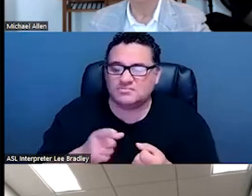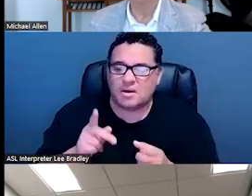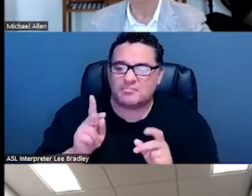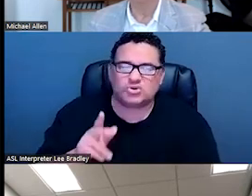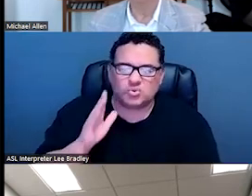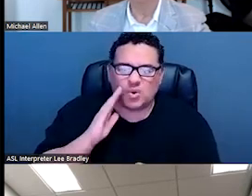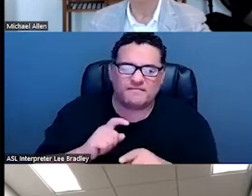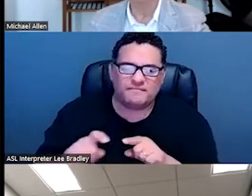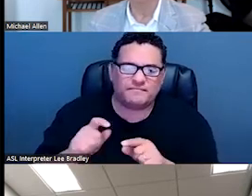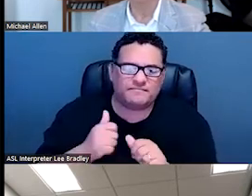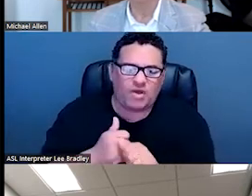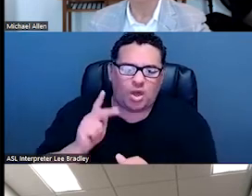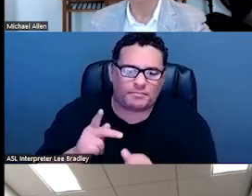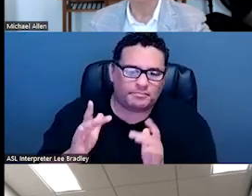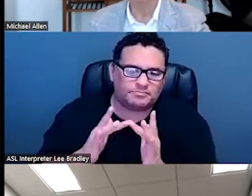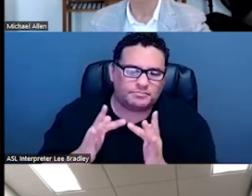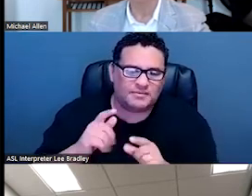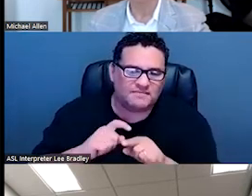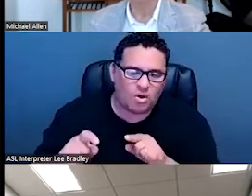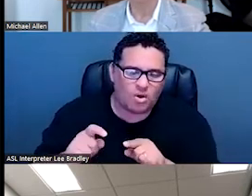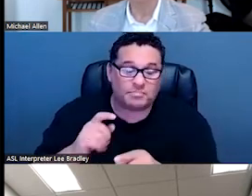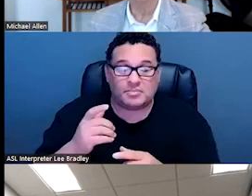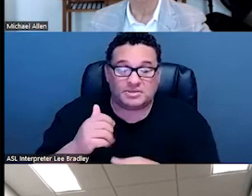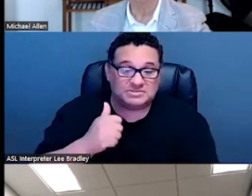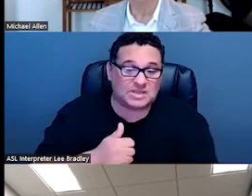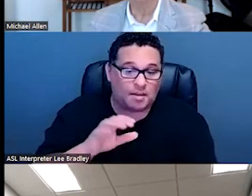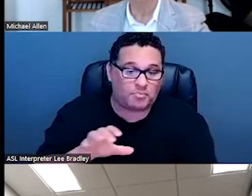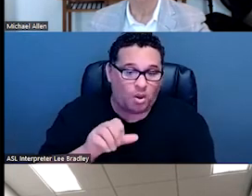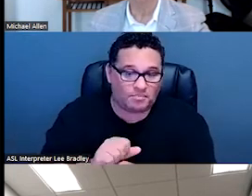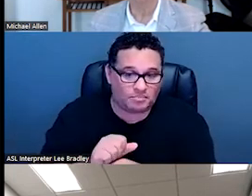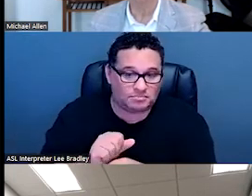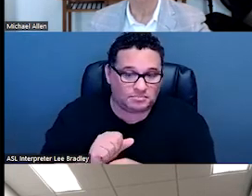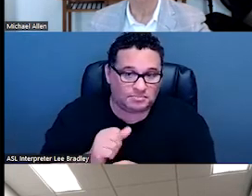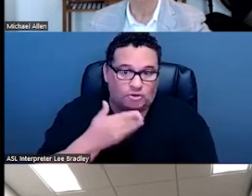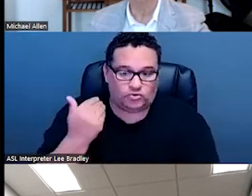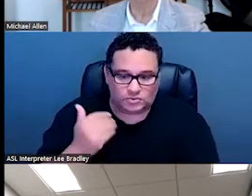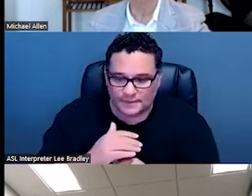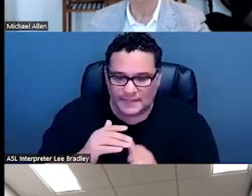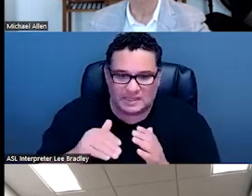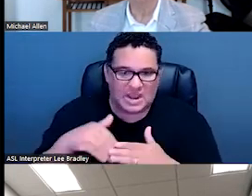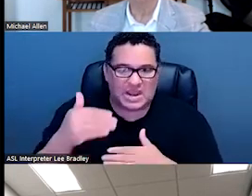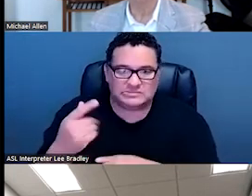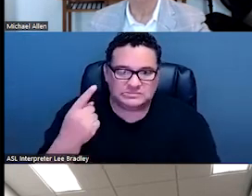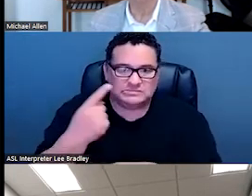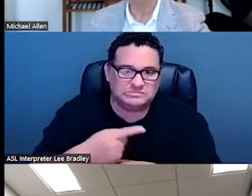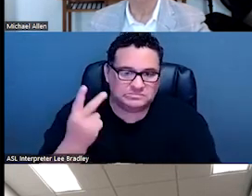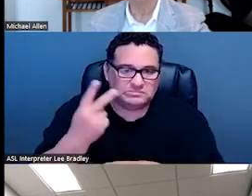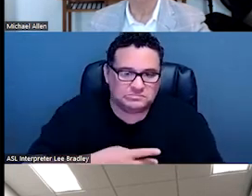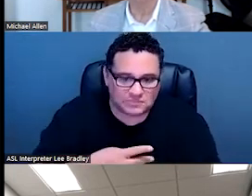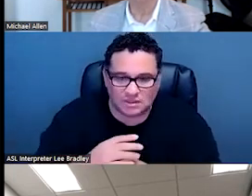CALL. AND AN APPOINTMENT. IDEALLY. YOU KNOW WITHIN THE NEXT DAY OR, OR, TWO. AND, SHE IS ABSOLUTELY,